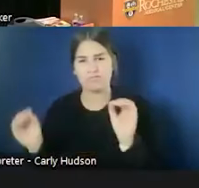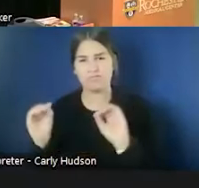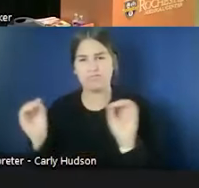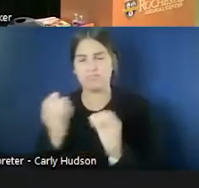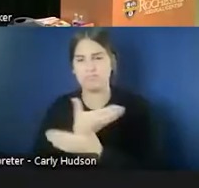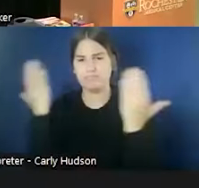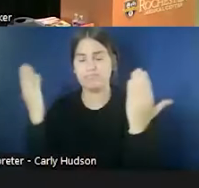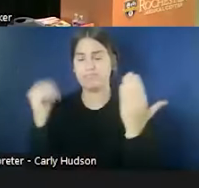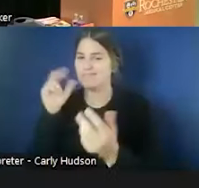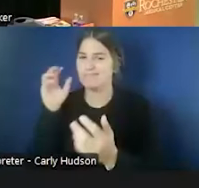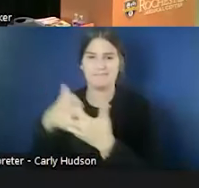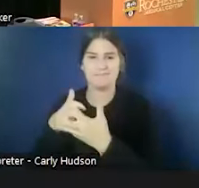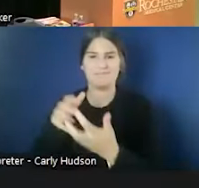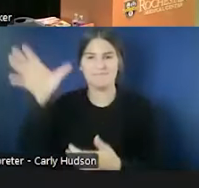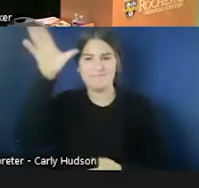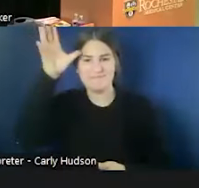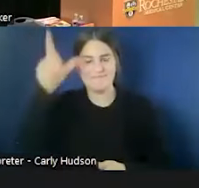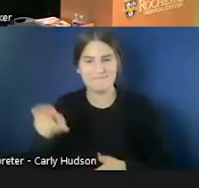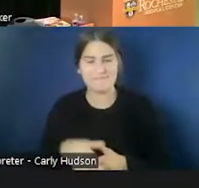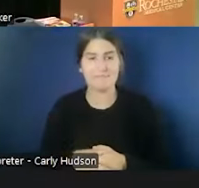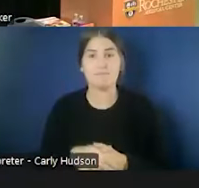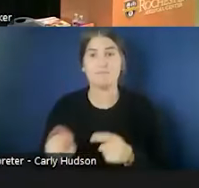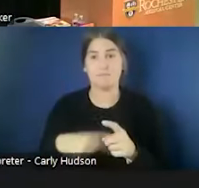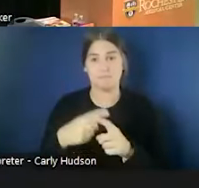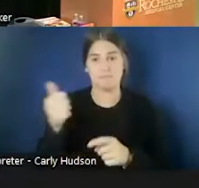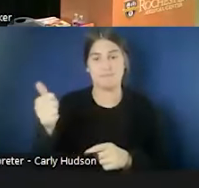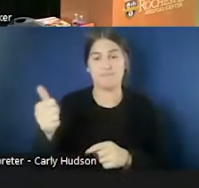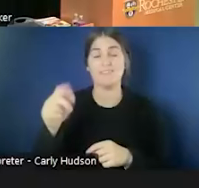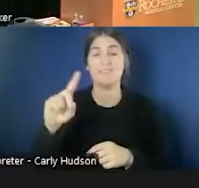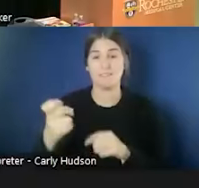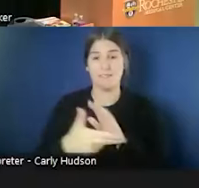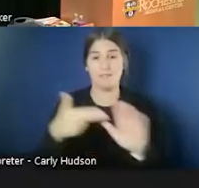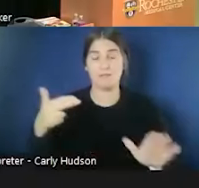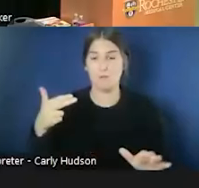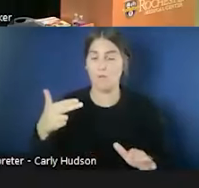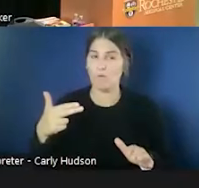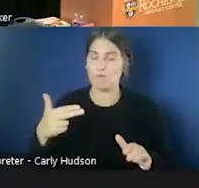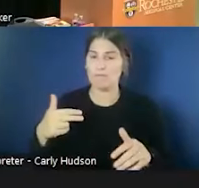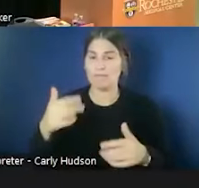father so as he found out that he was diagnosed with life-threatening illnesses and diseases I